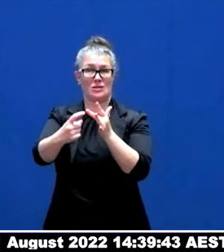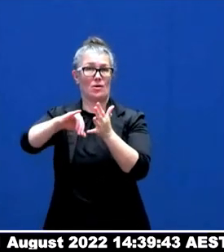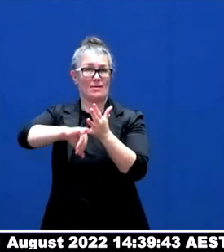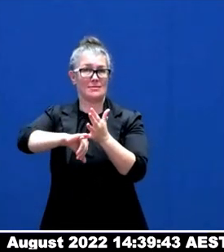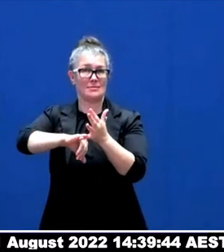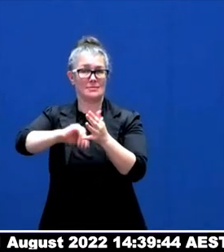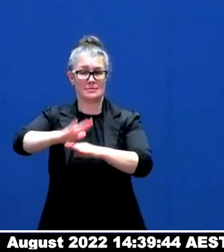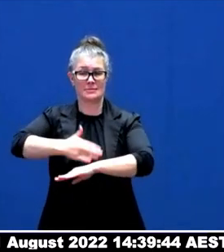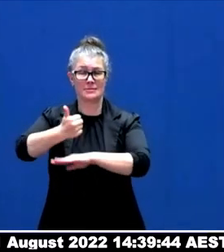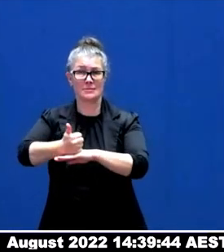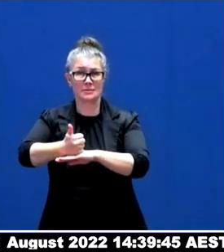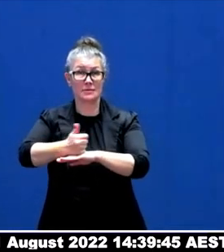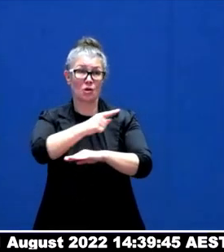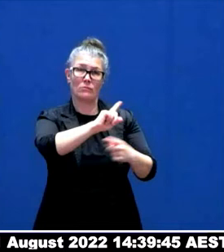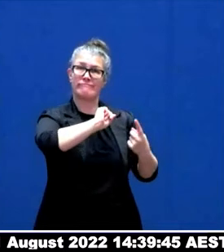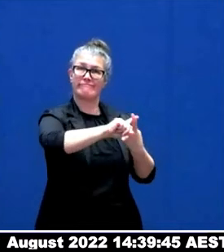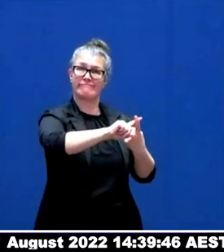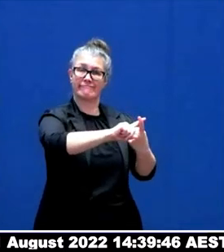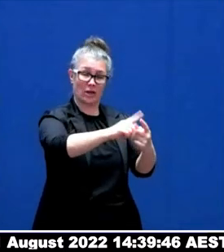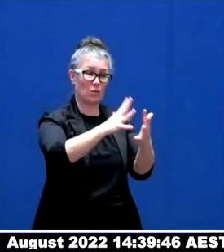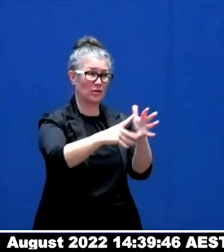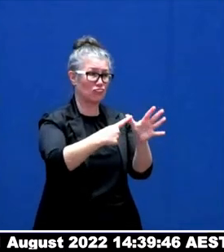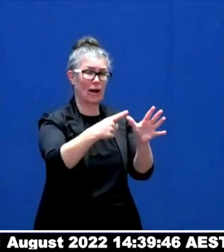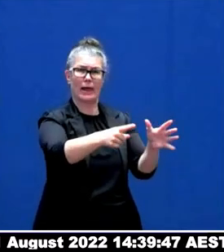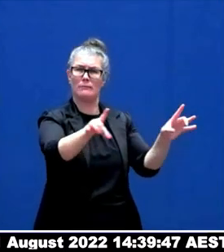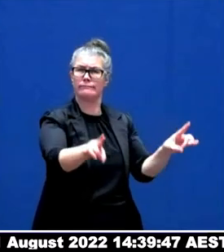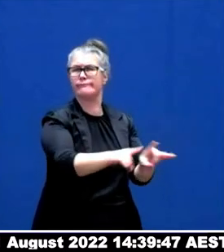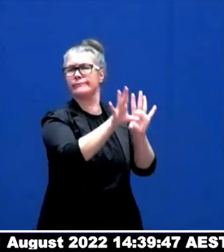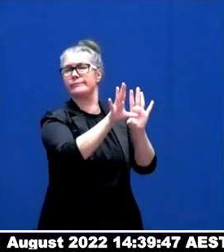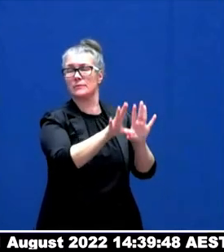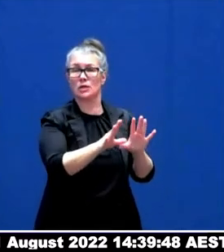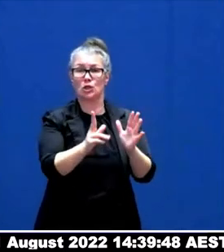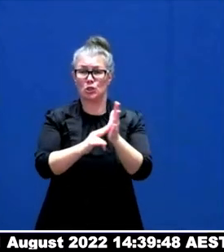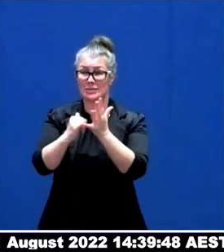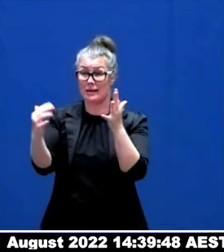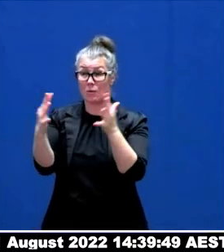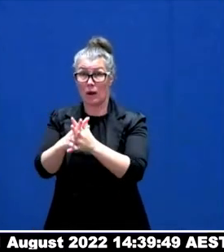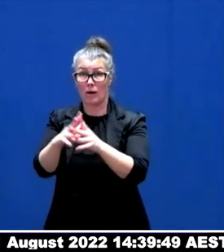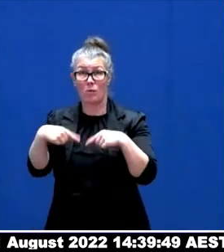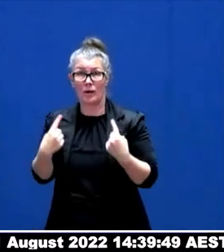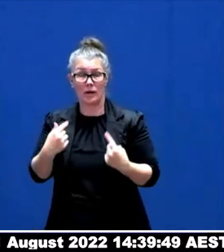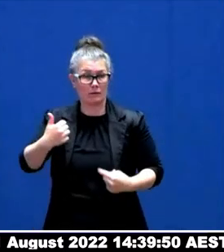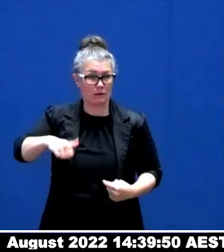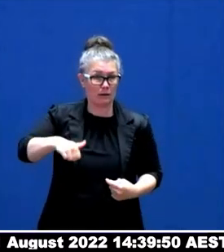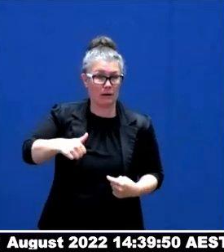So, Western Australia is very familiar with it. New South Wales providers are just starting to explore it.